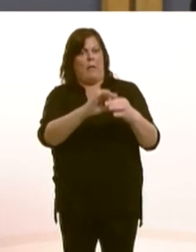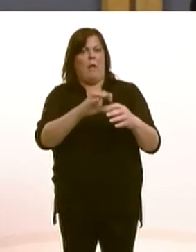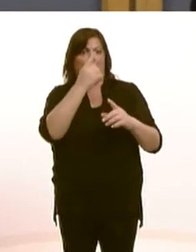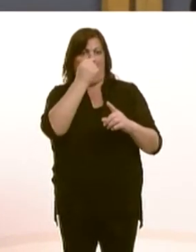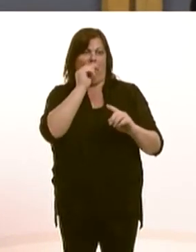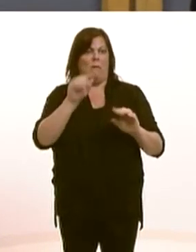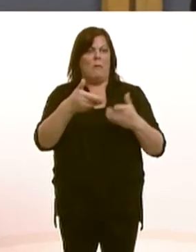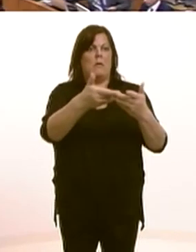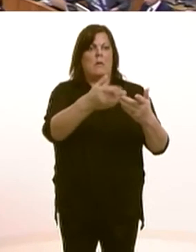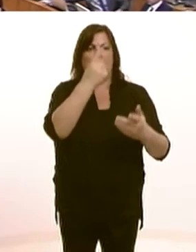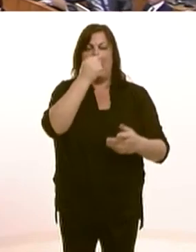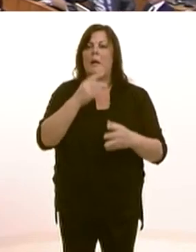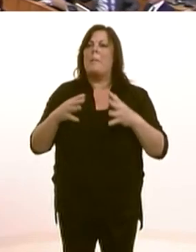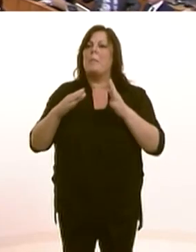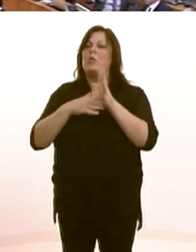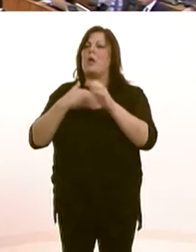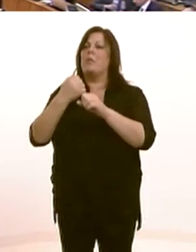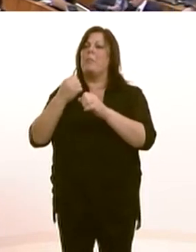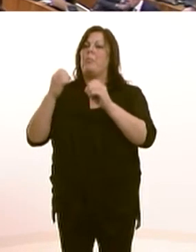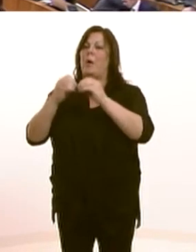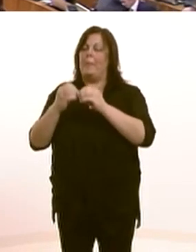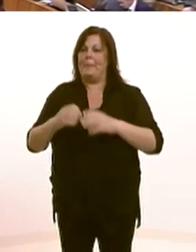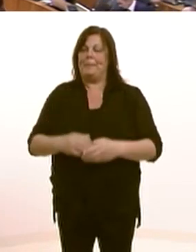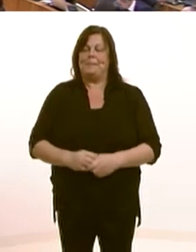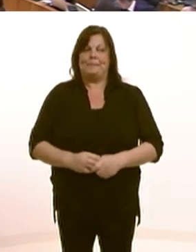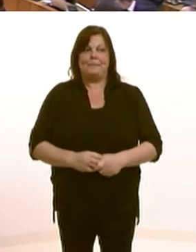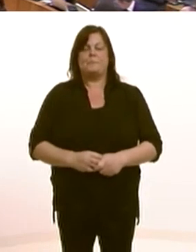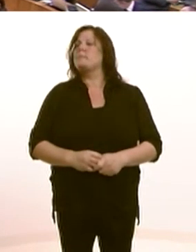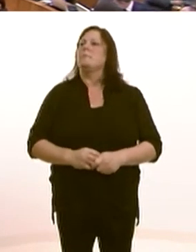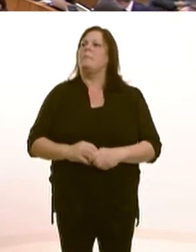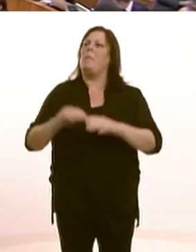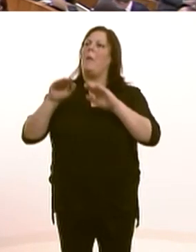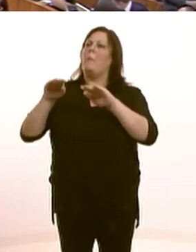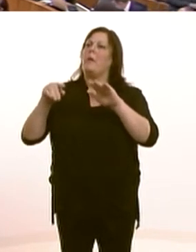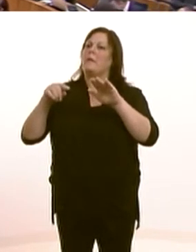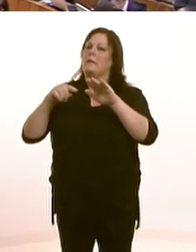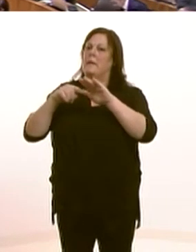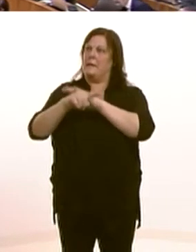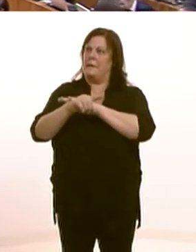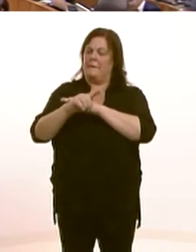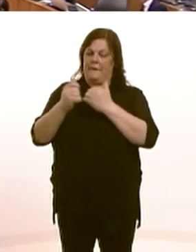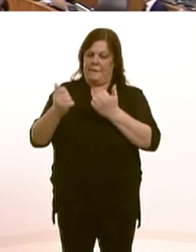Michelle Brown: Following Brexit, we will be able to set our own public procurement